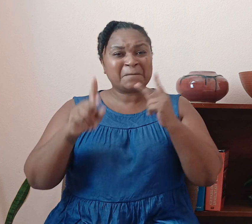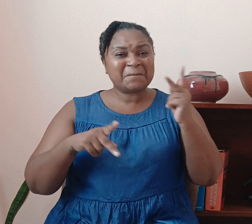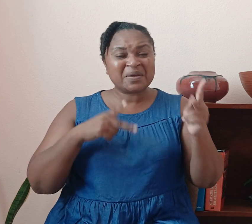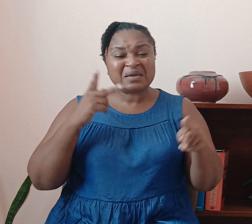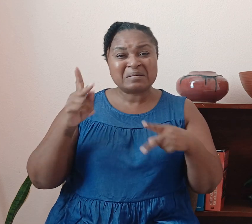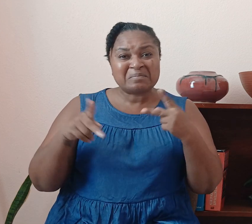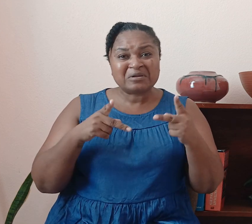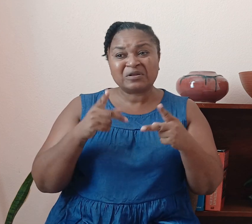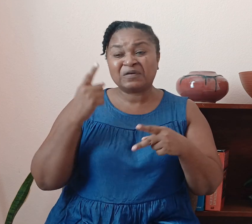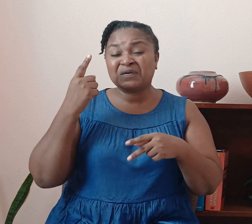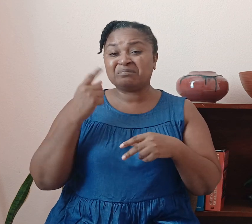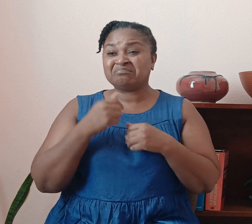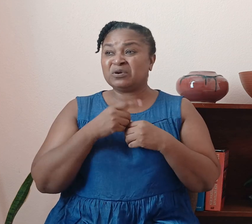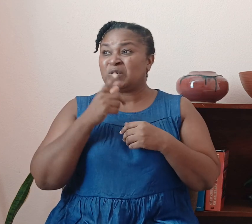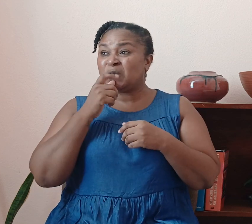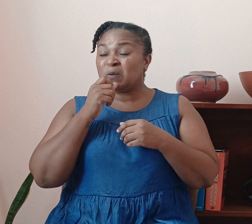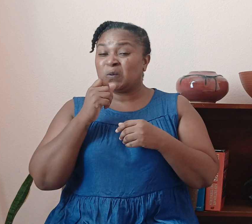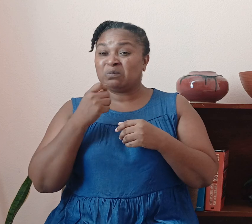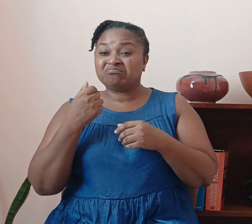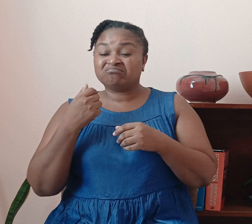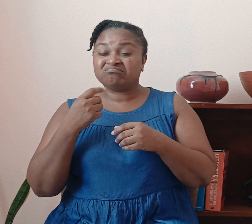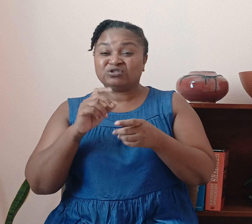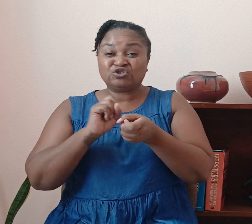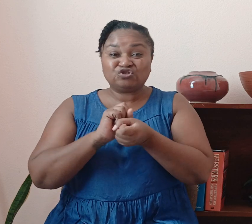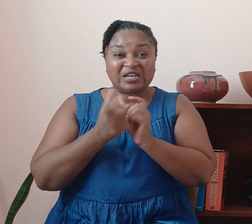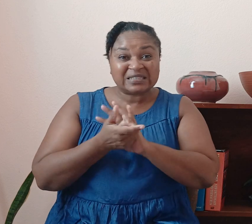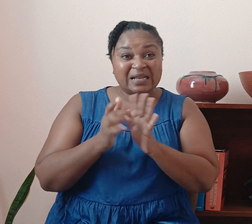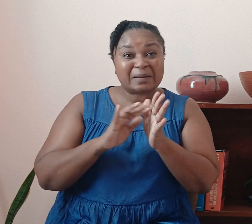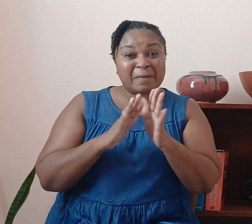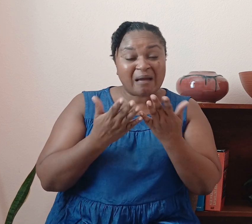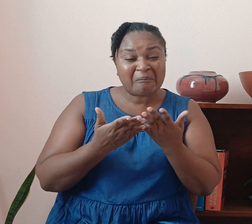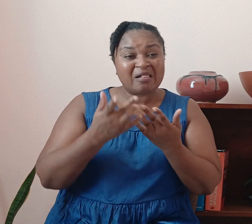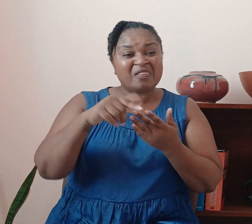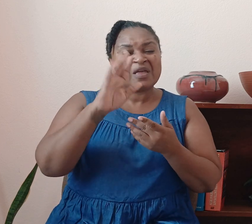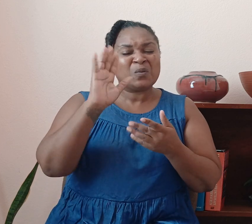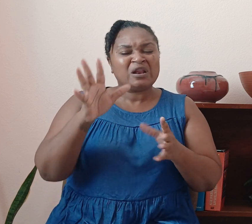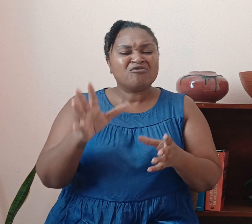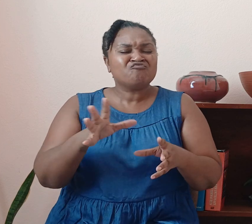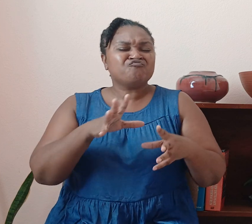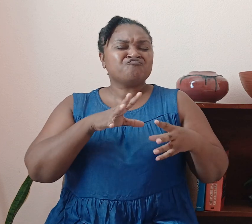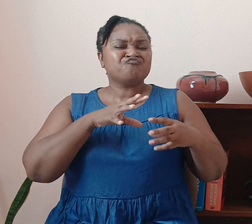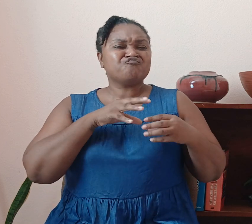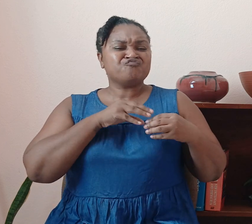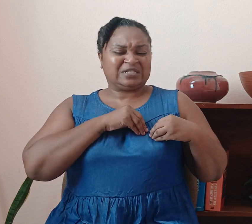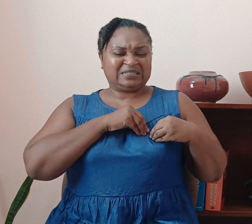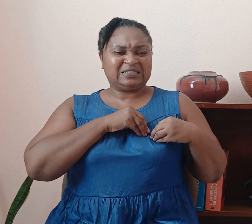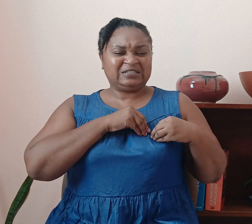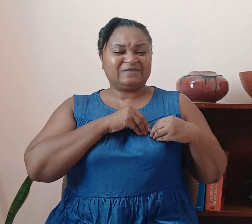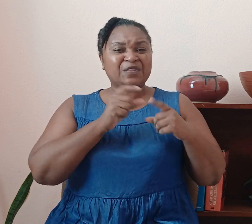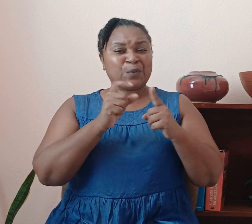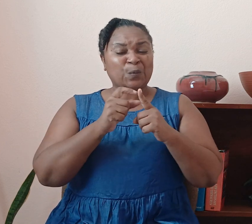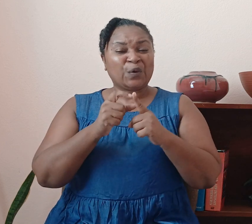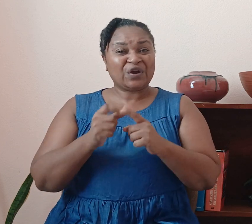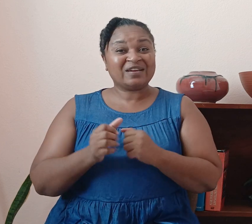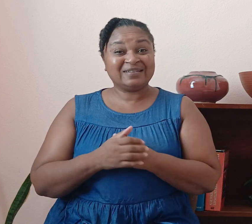these Bibles are being translated will have receptive hearts for the Word.